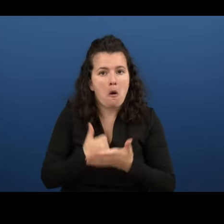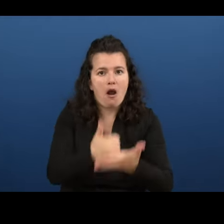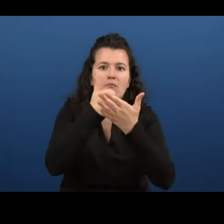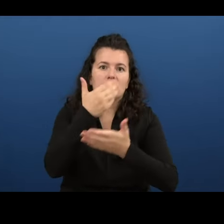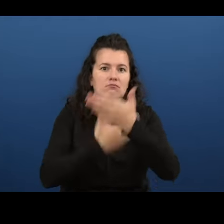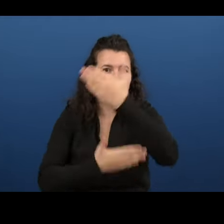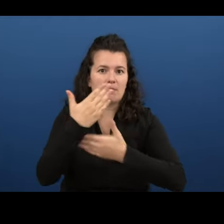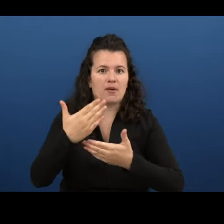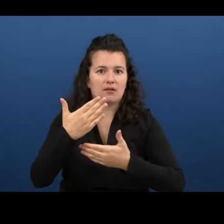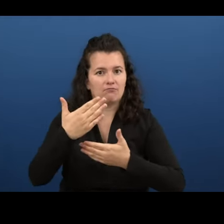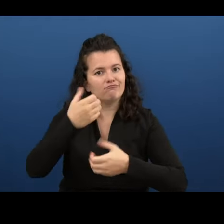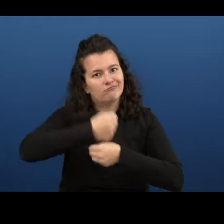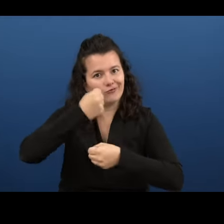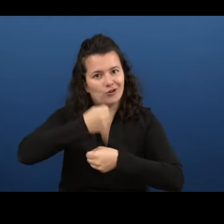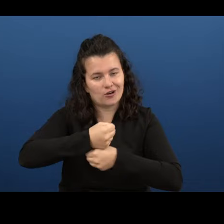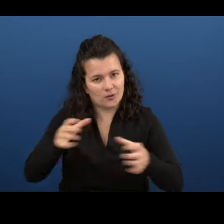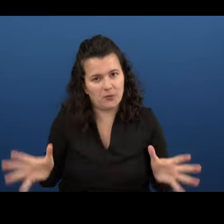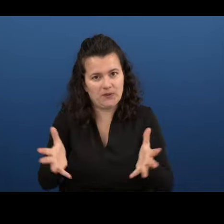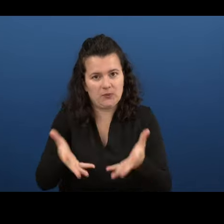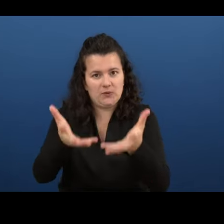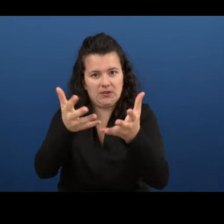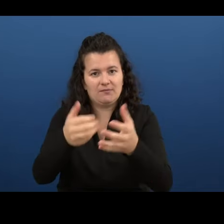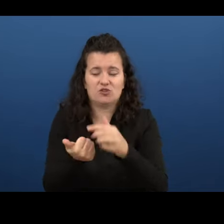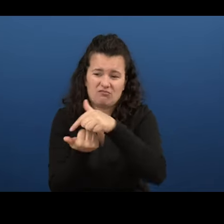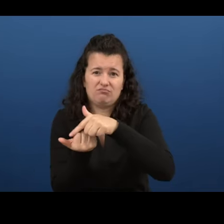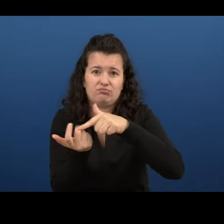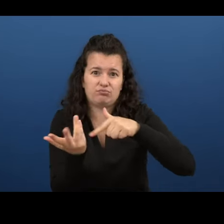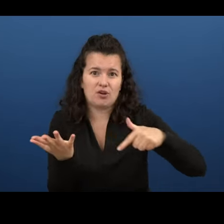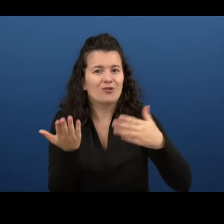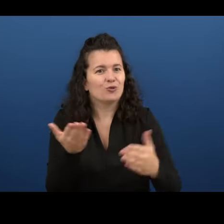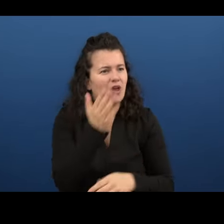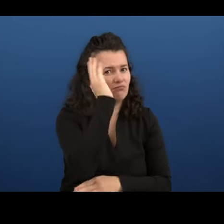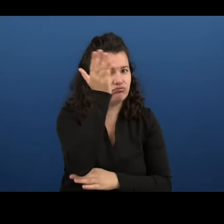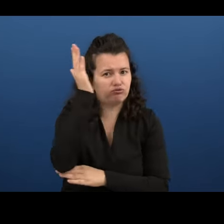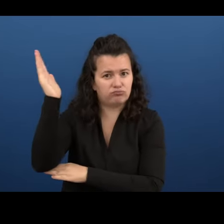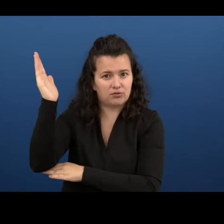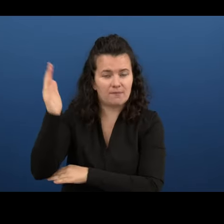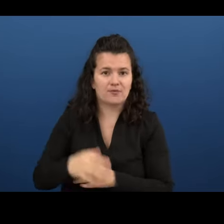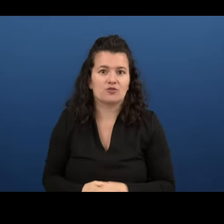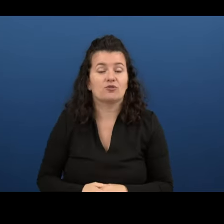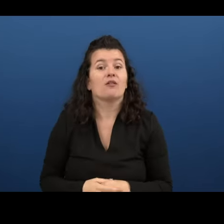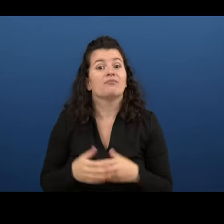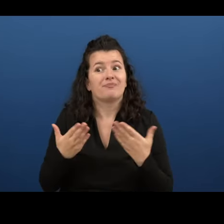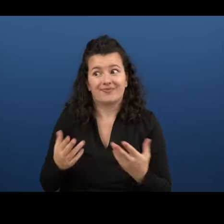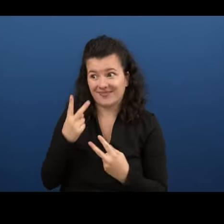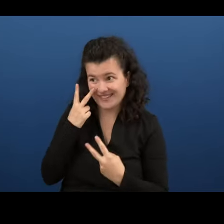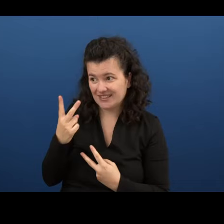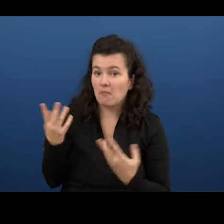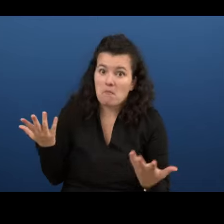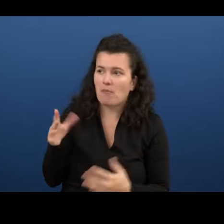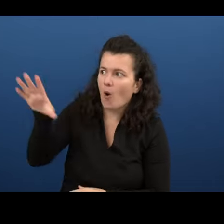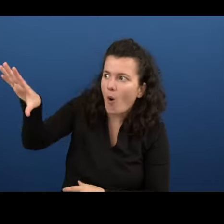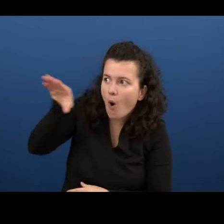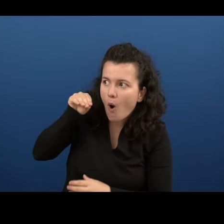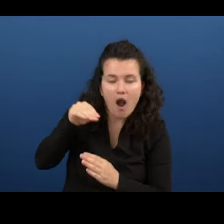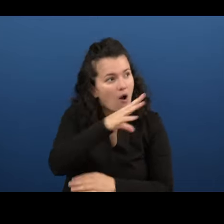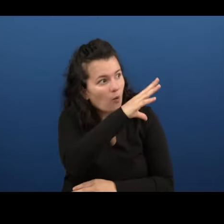09:39:43 This is a very important opportunity to share lessons as a means of ensuring that